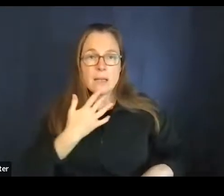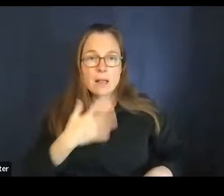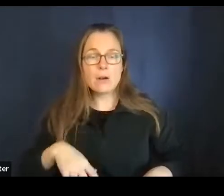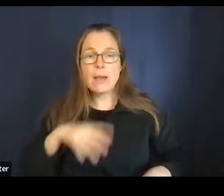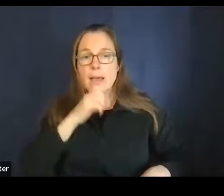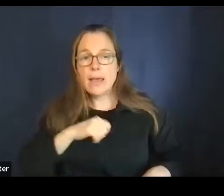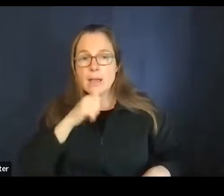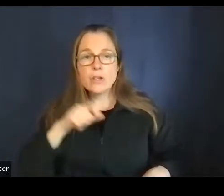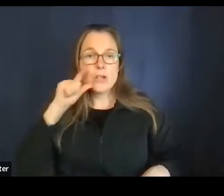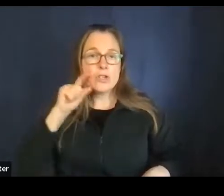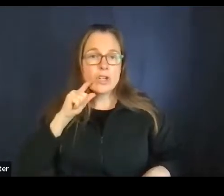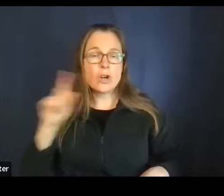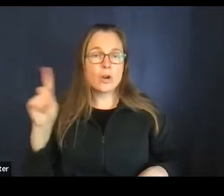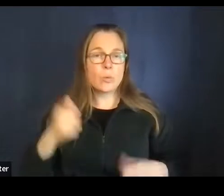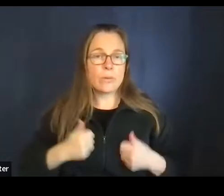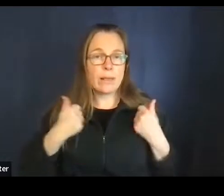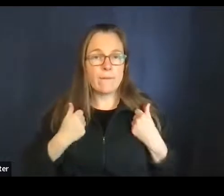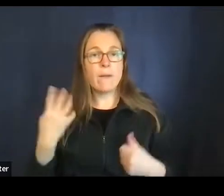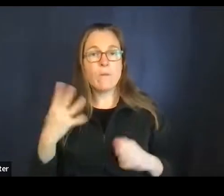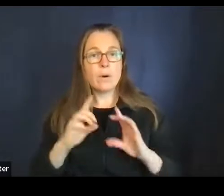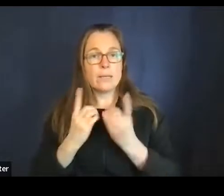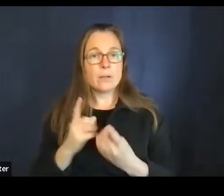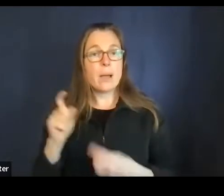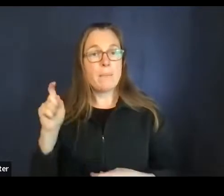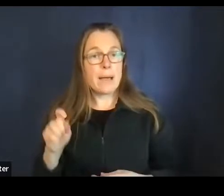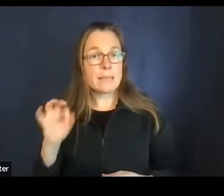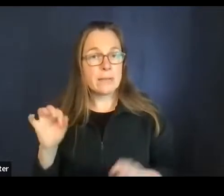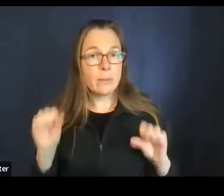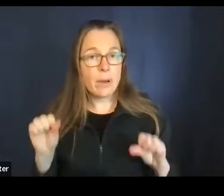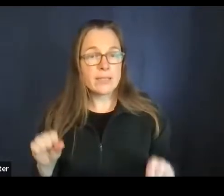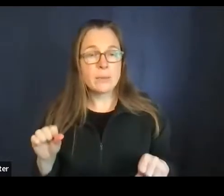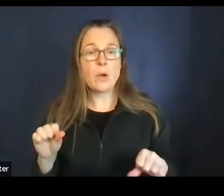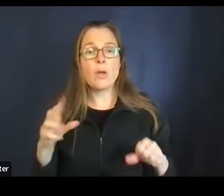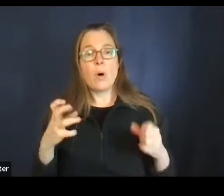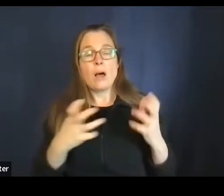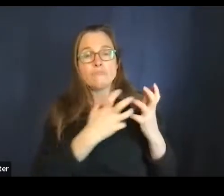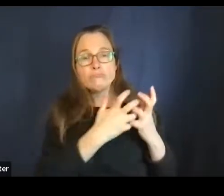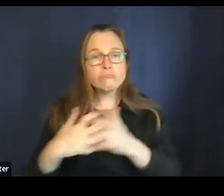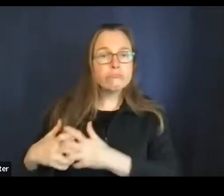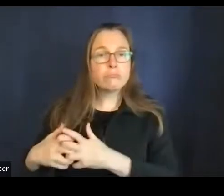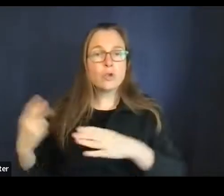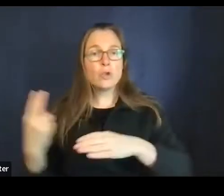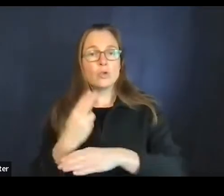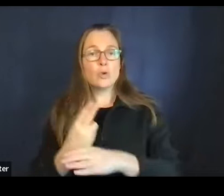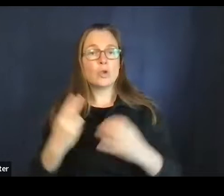The four districts must, as nearly as practical, be contiguous, compact, use existing geographic or political boundaries,